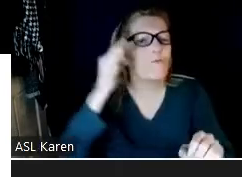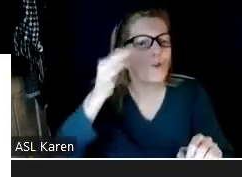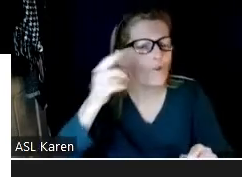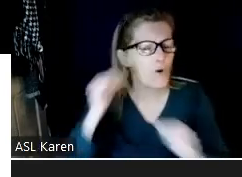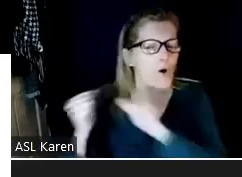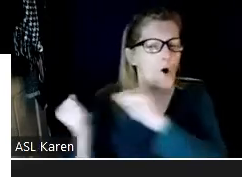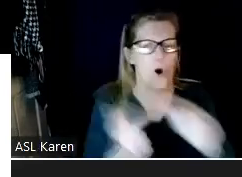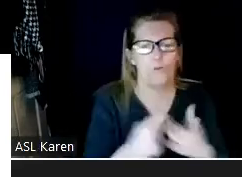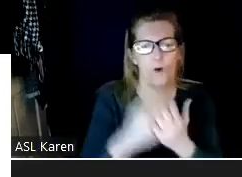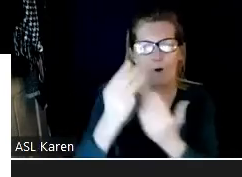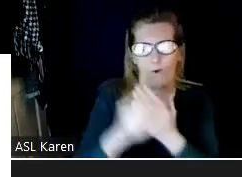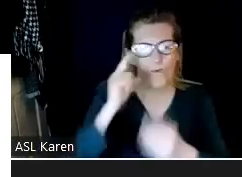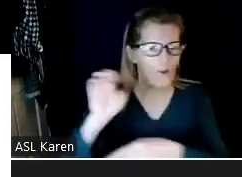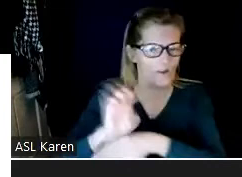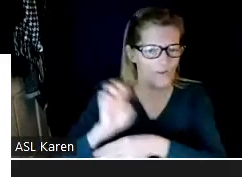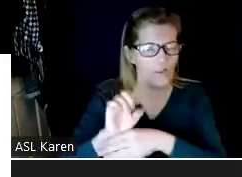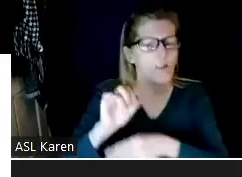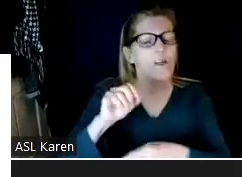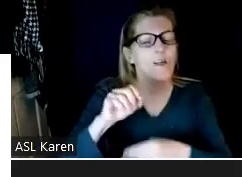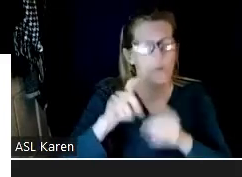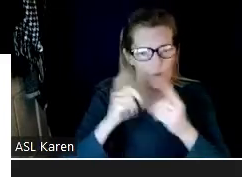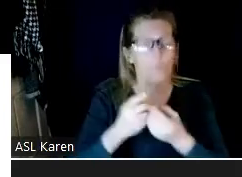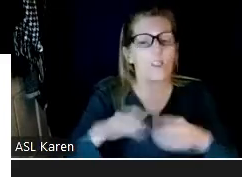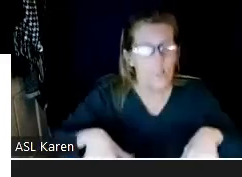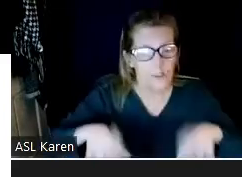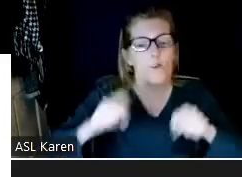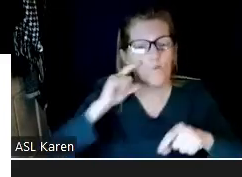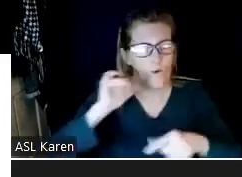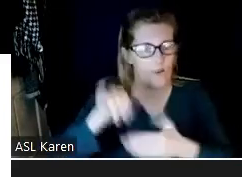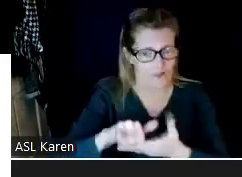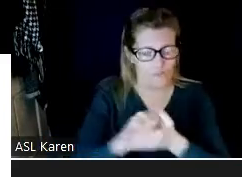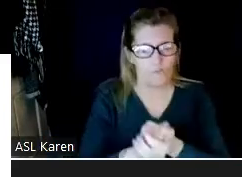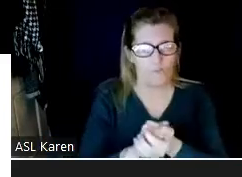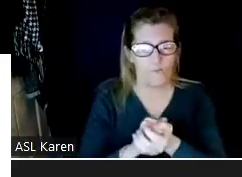the Employment Department administers. 15:05:15 Our paid LEAD program has had quite